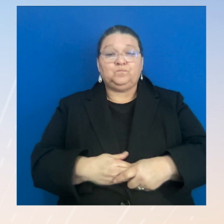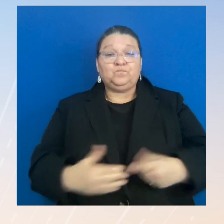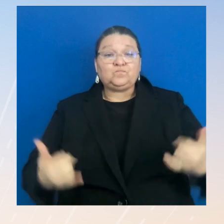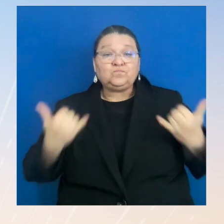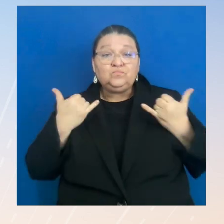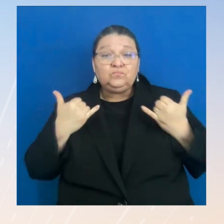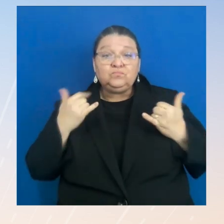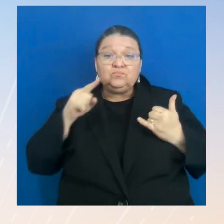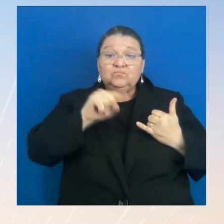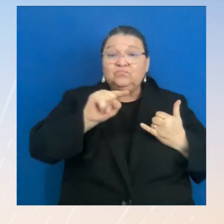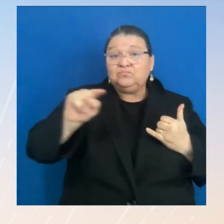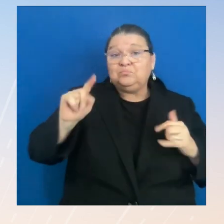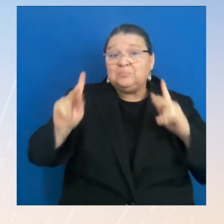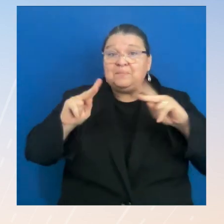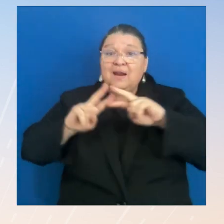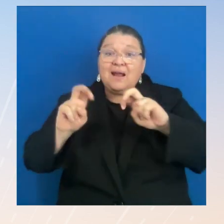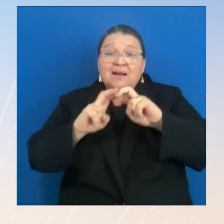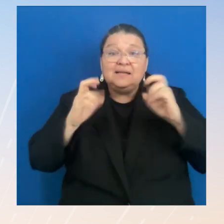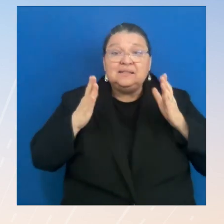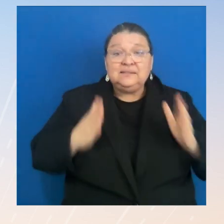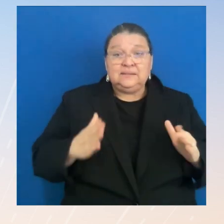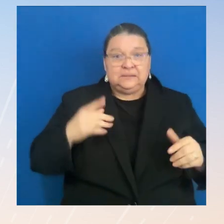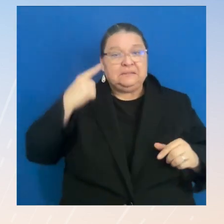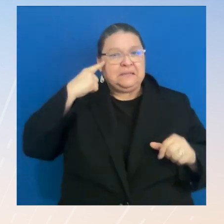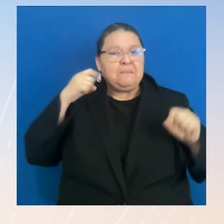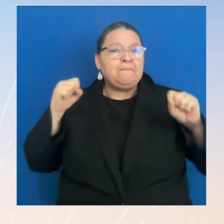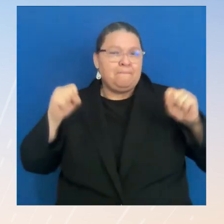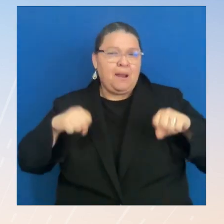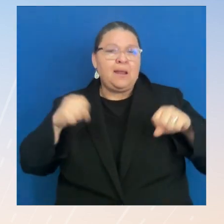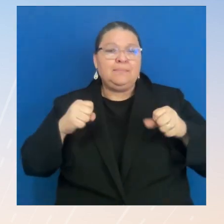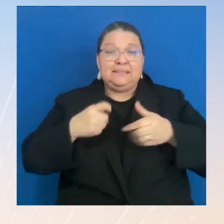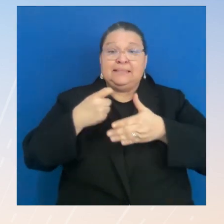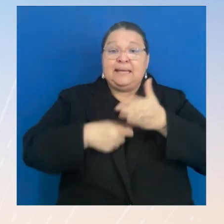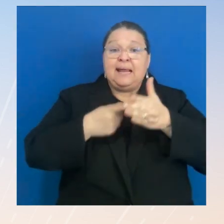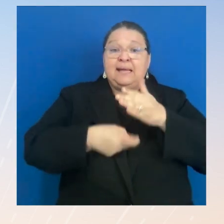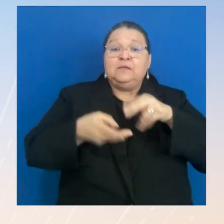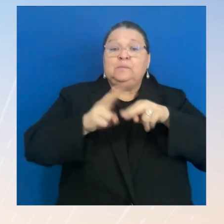And the Russian -- and trillions of dollars in businesses have been disrupted by sanctions,